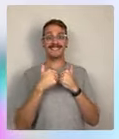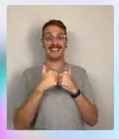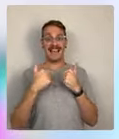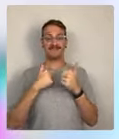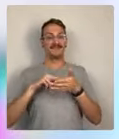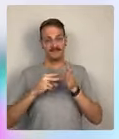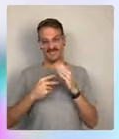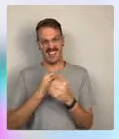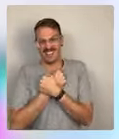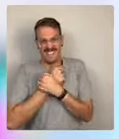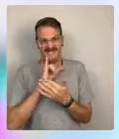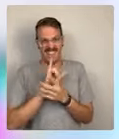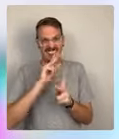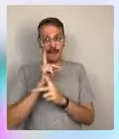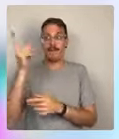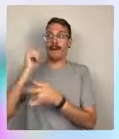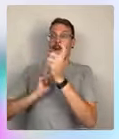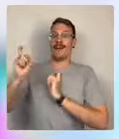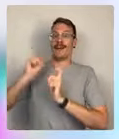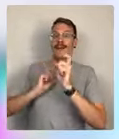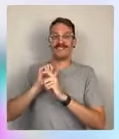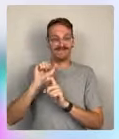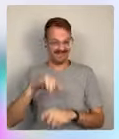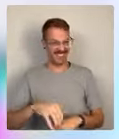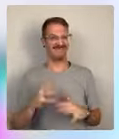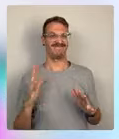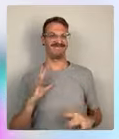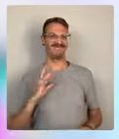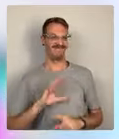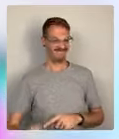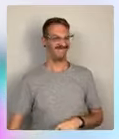following the rules in games, so I love that kind of innovative thinking.